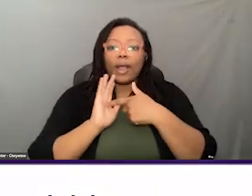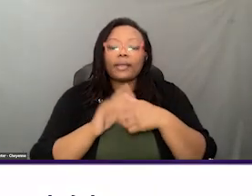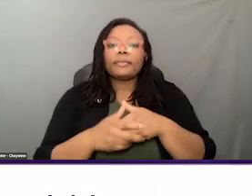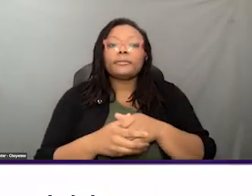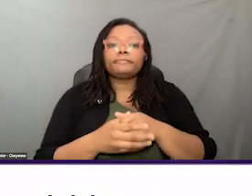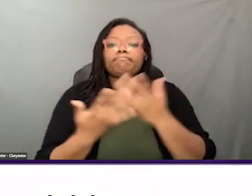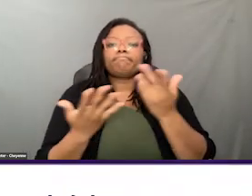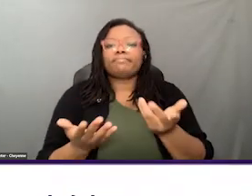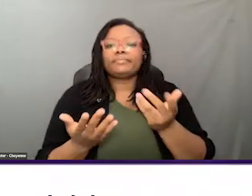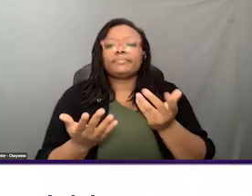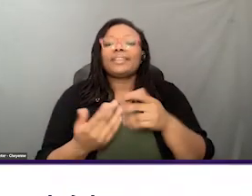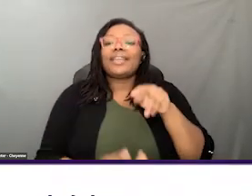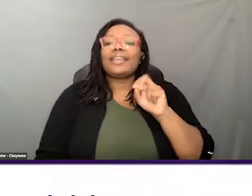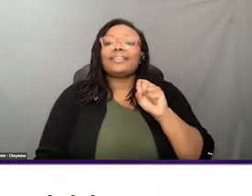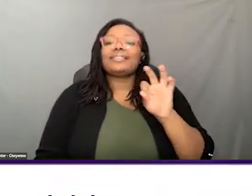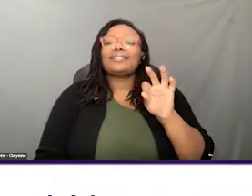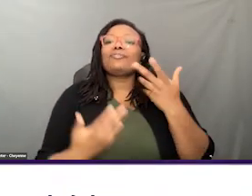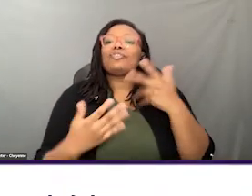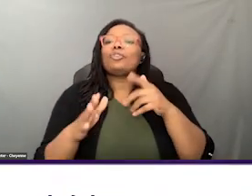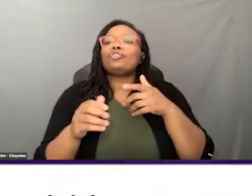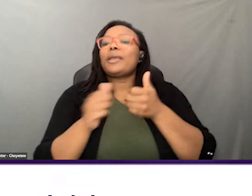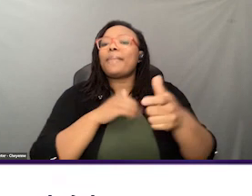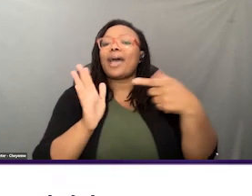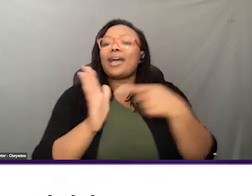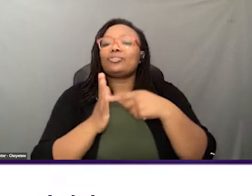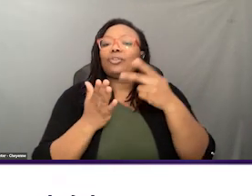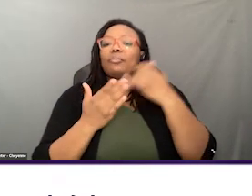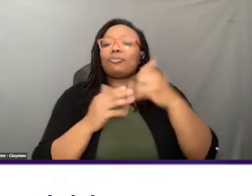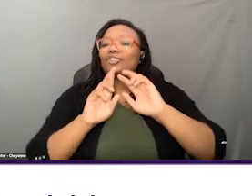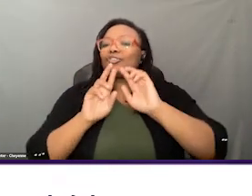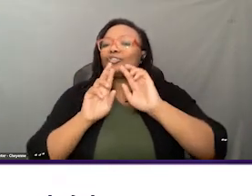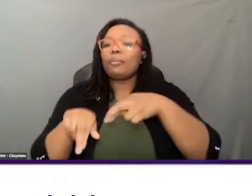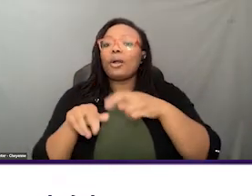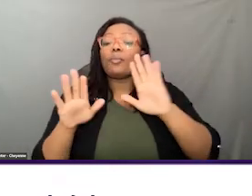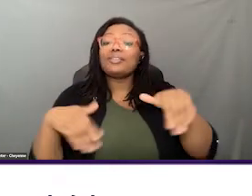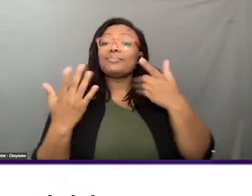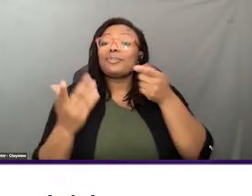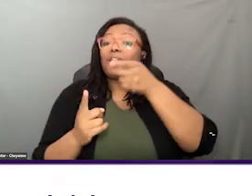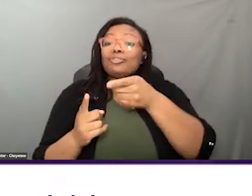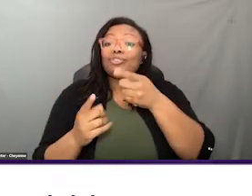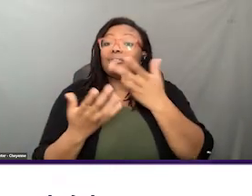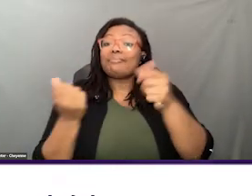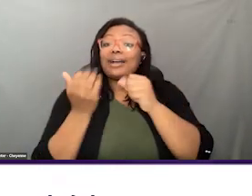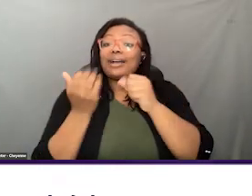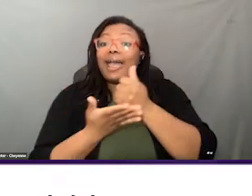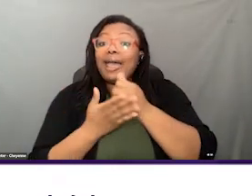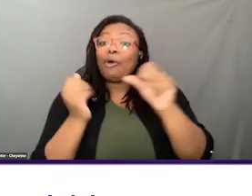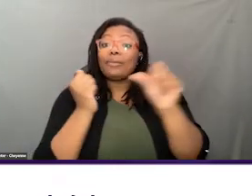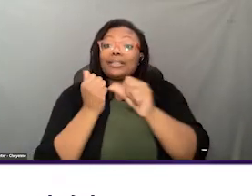So as I mentioned, NSF does not want you to be overdue on project reports. We want to provide as much assistance as we can